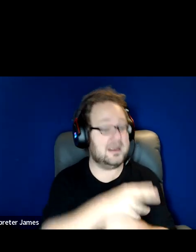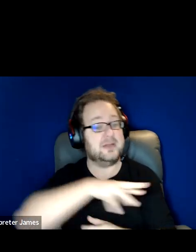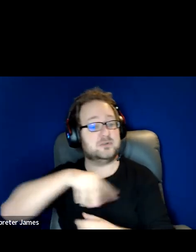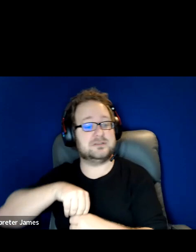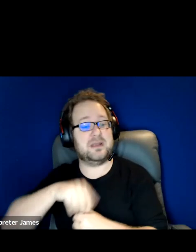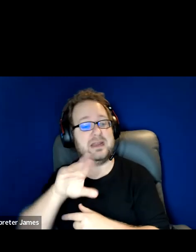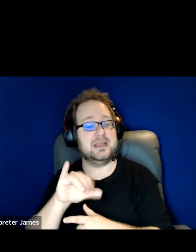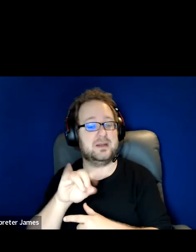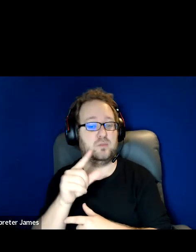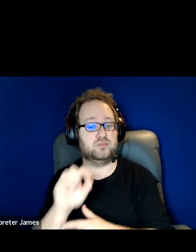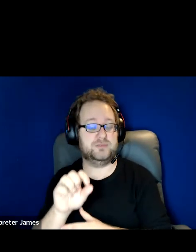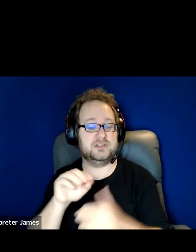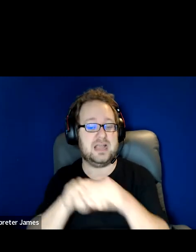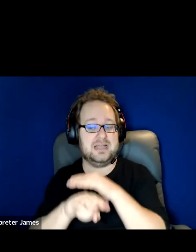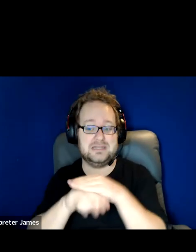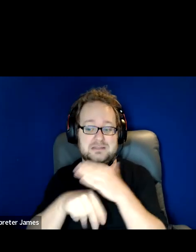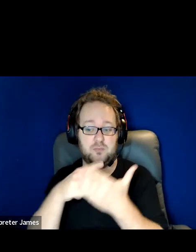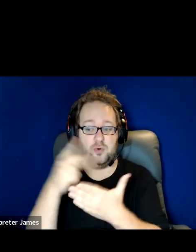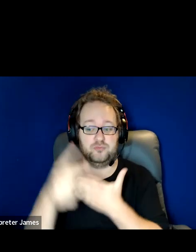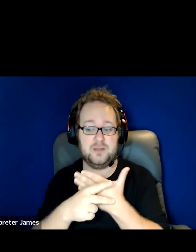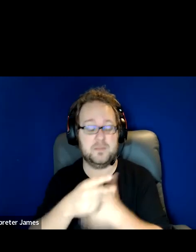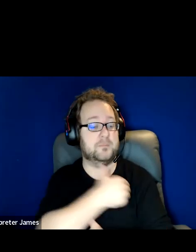access program. Members of the Federally recognized